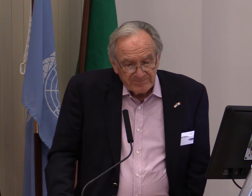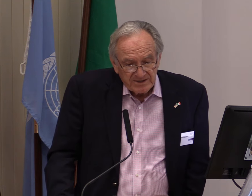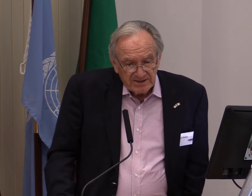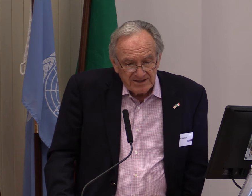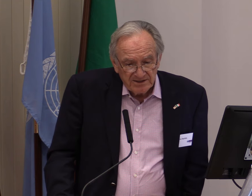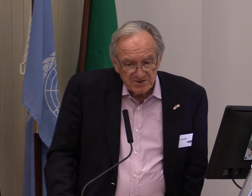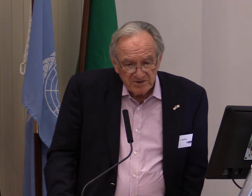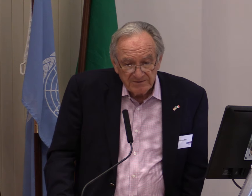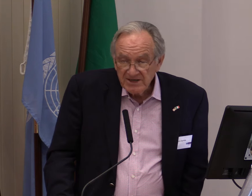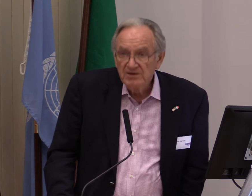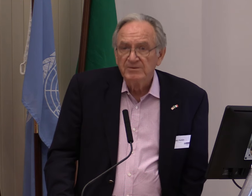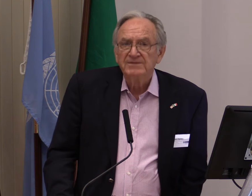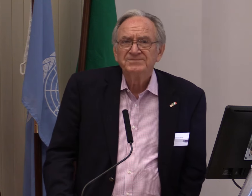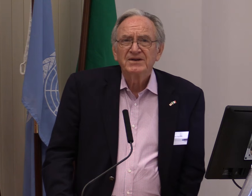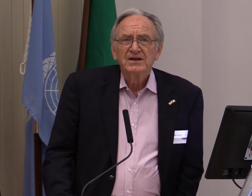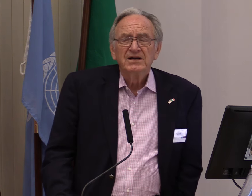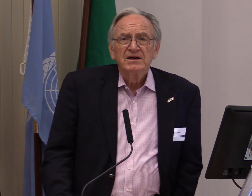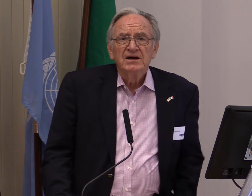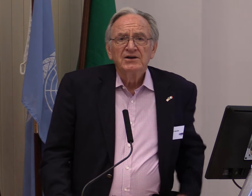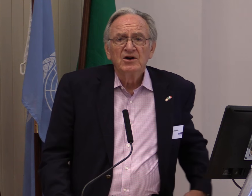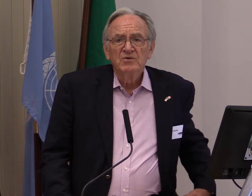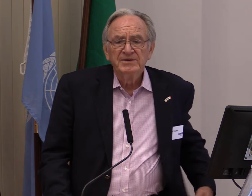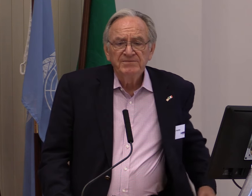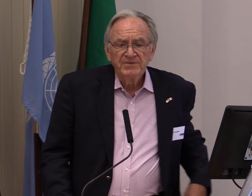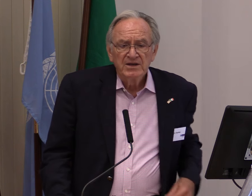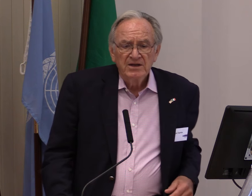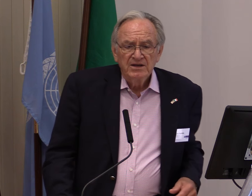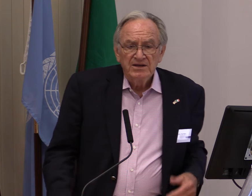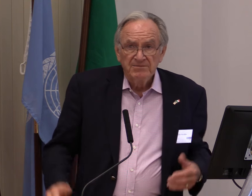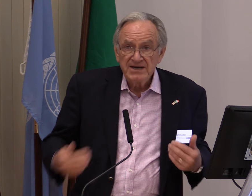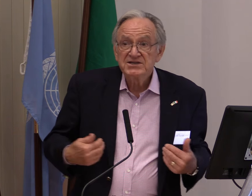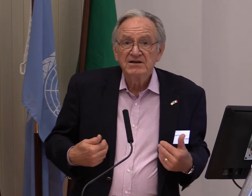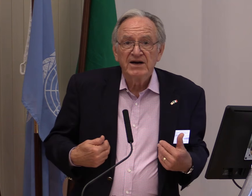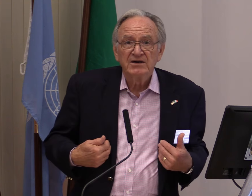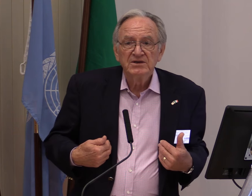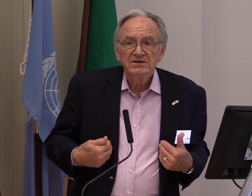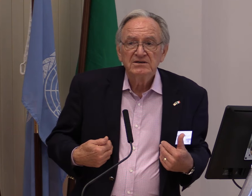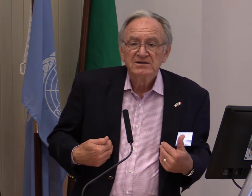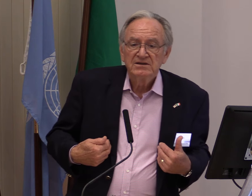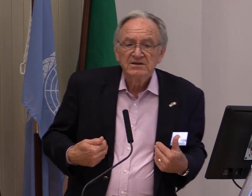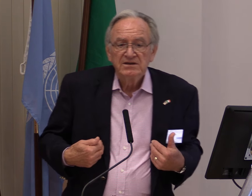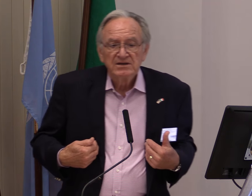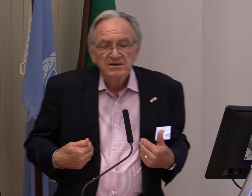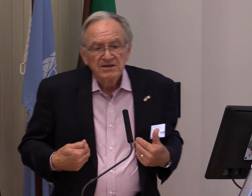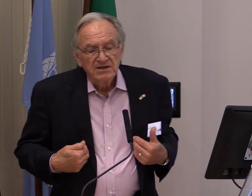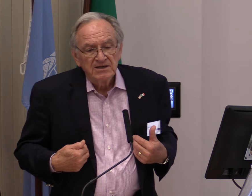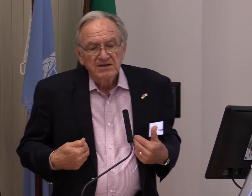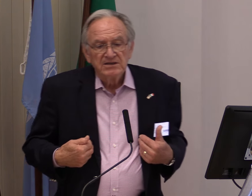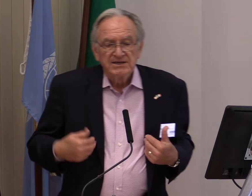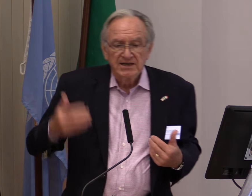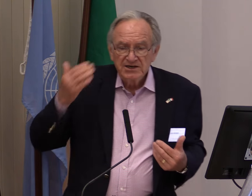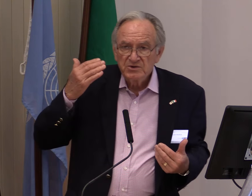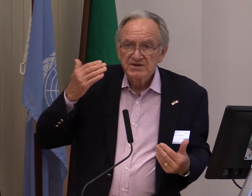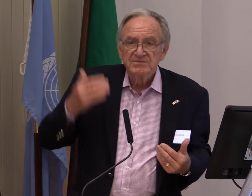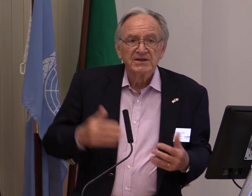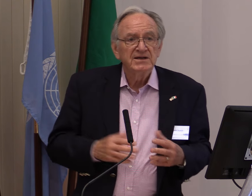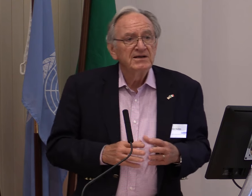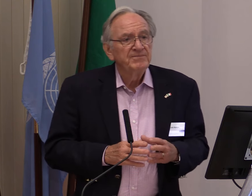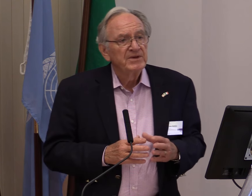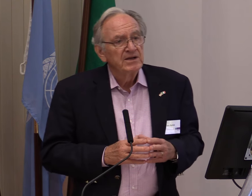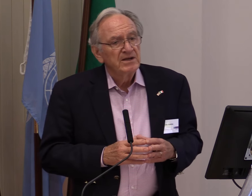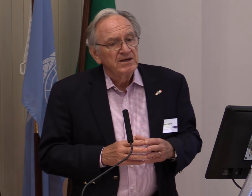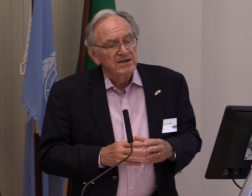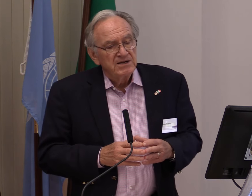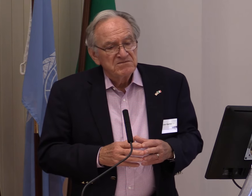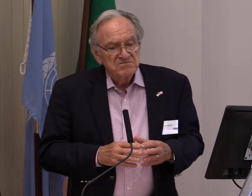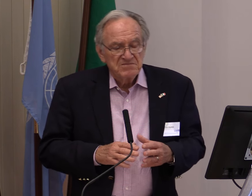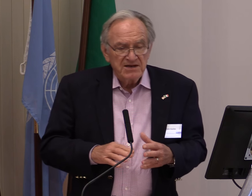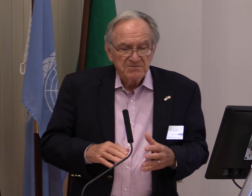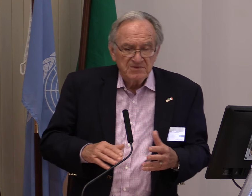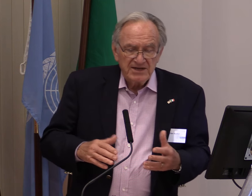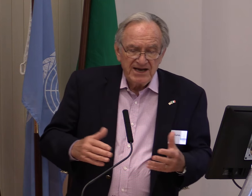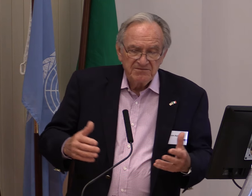I tell the story of Emily Hillman, a young woman in my state of Iowa, intellectual disability,